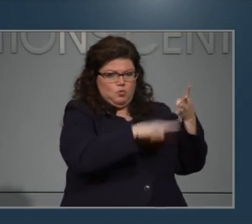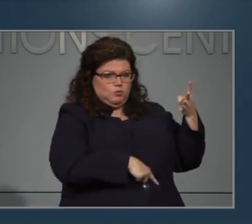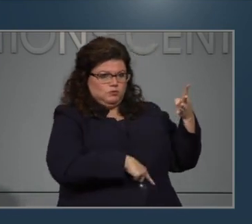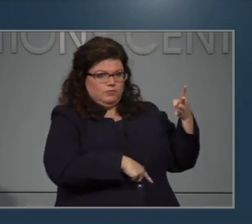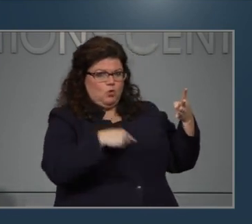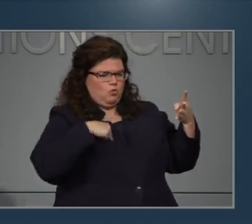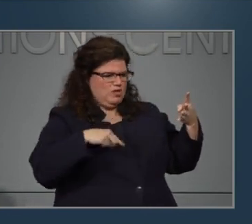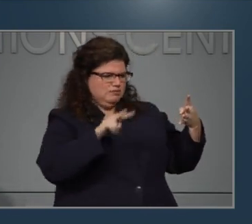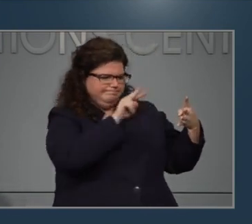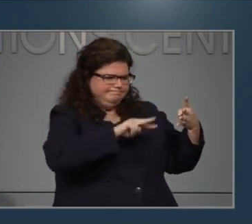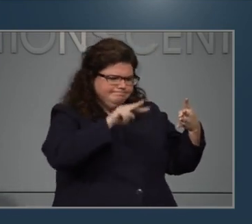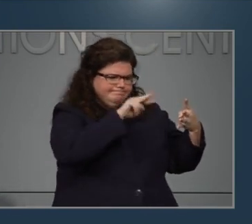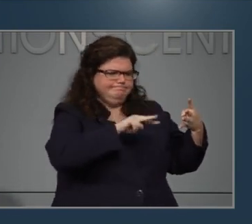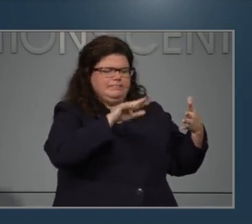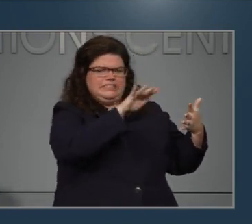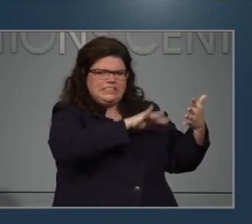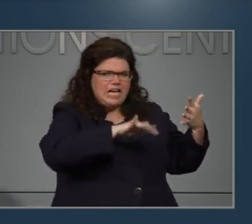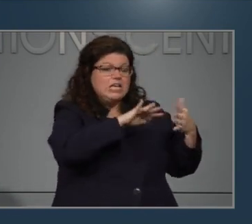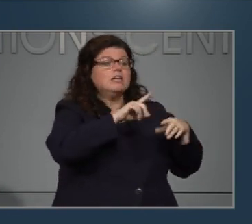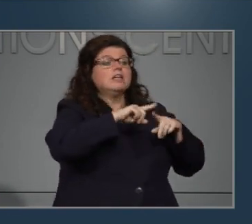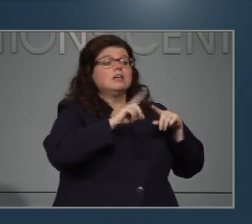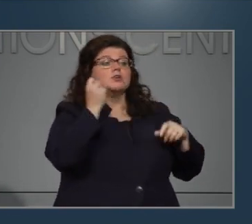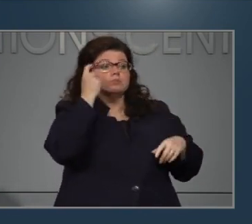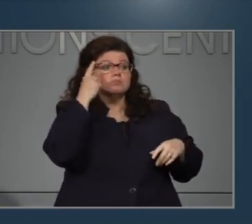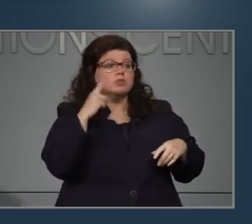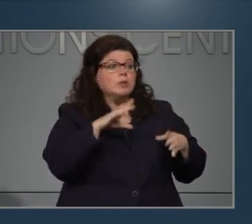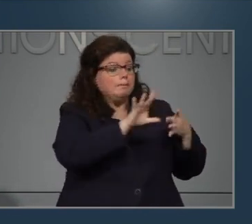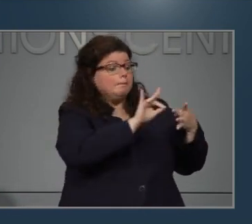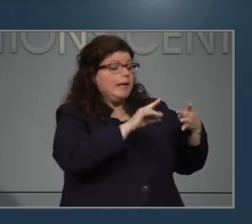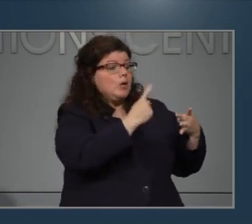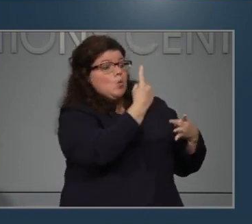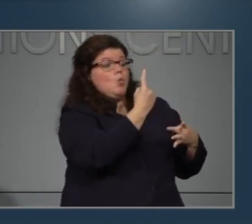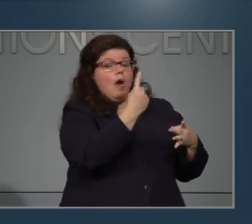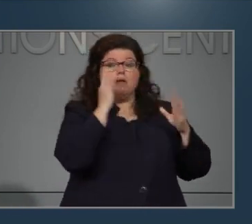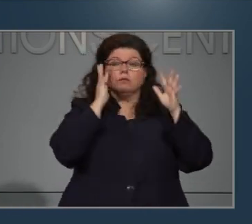AND REMEMBER WE CANNOT LOOK AT ANY ONE OF THESE METRICS IN ISOLATION.